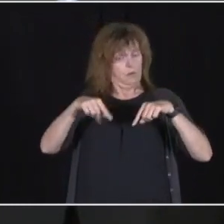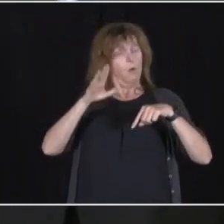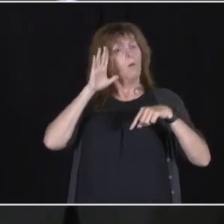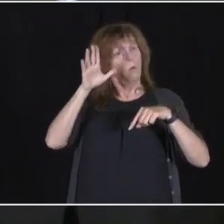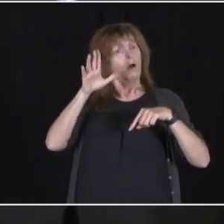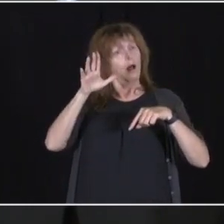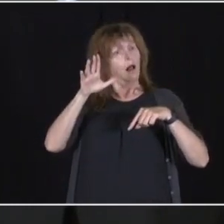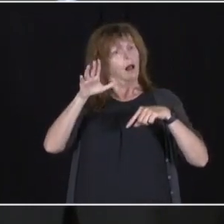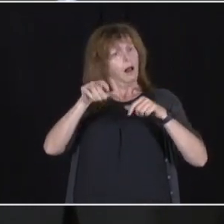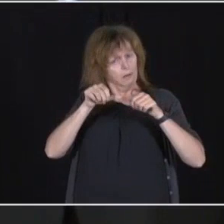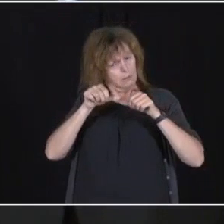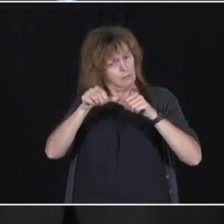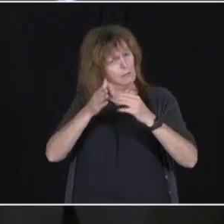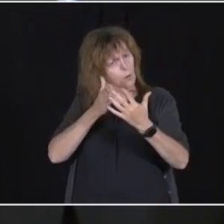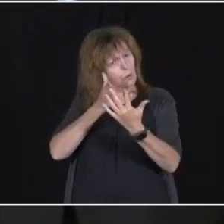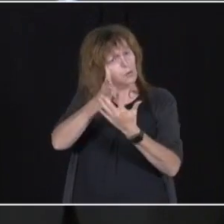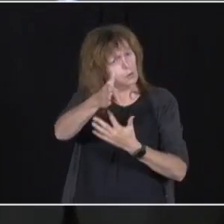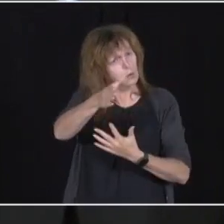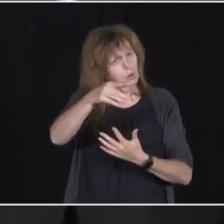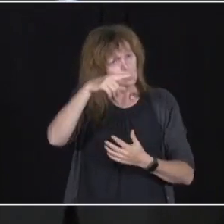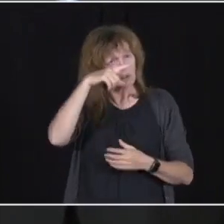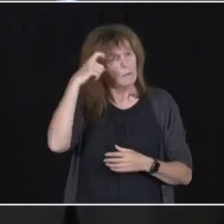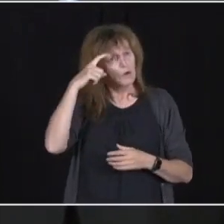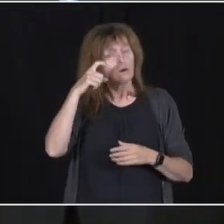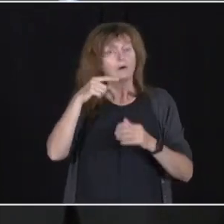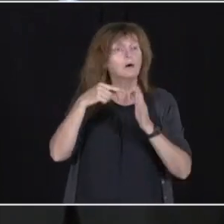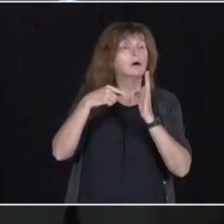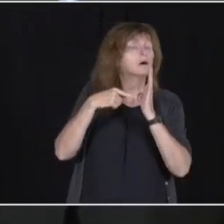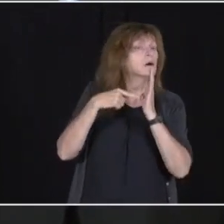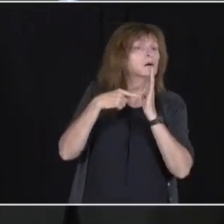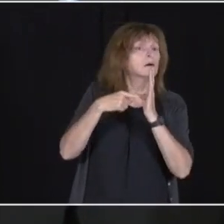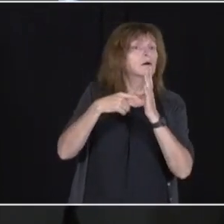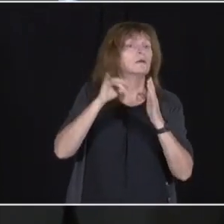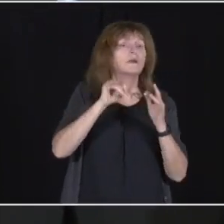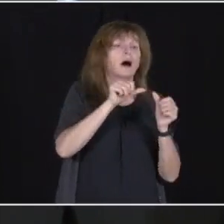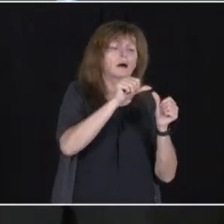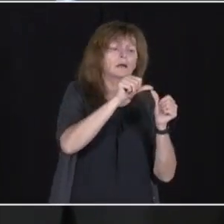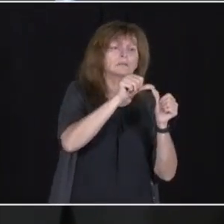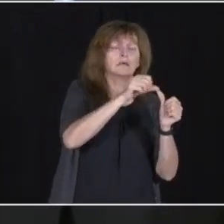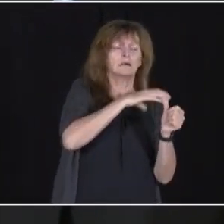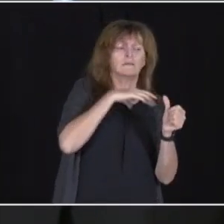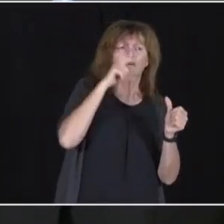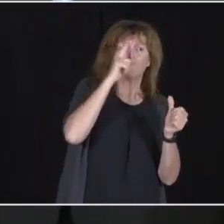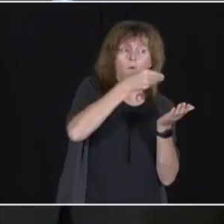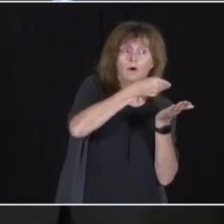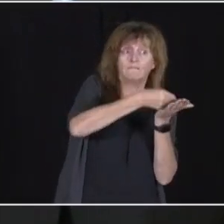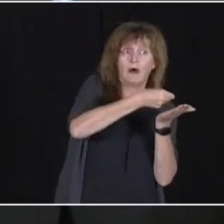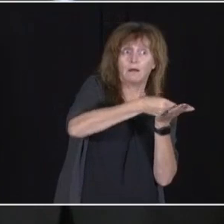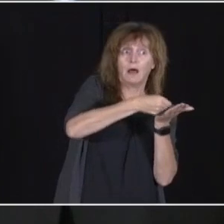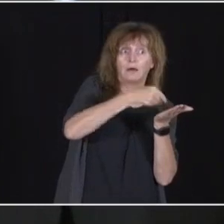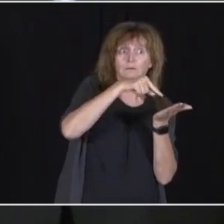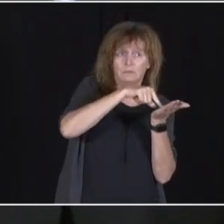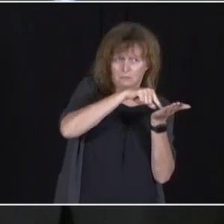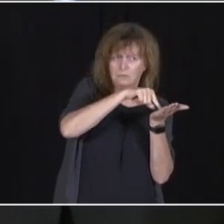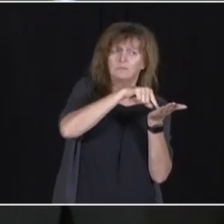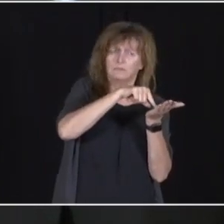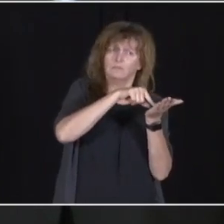if not the largest study ever commissioned by this legislative assembly, that will take place throughout the summer and continue to take place through the summer.